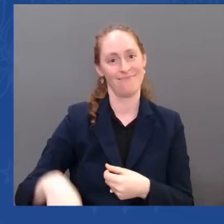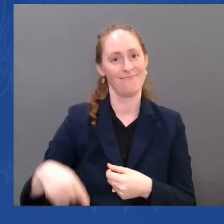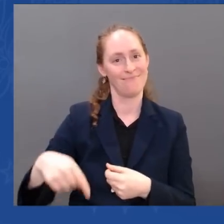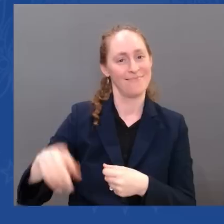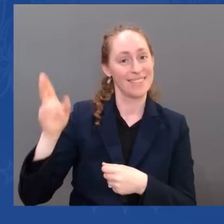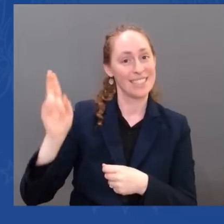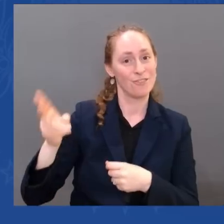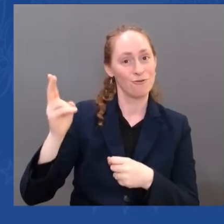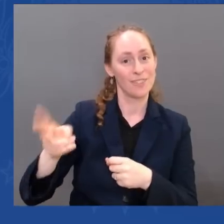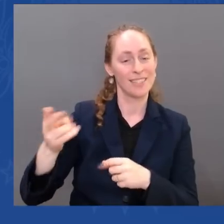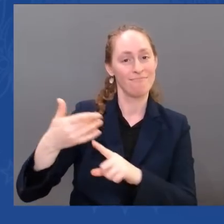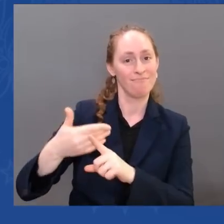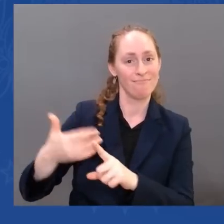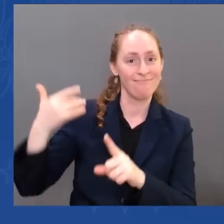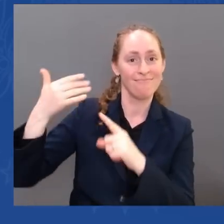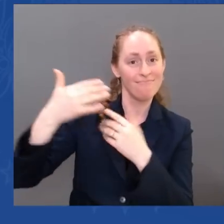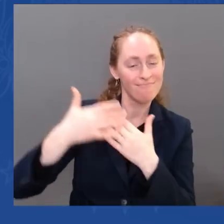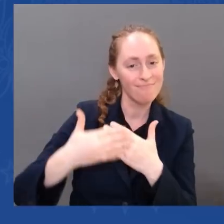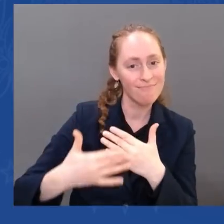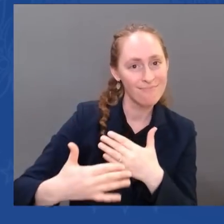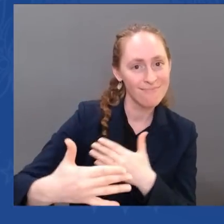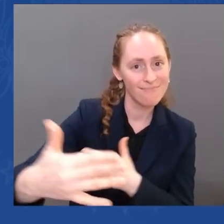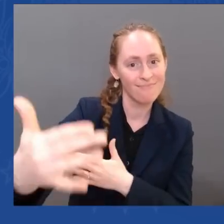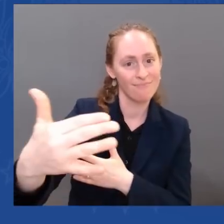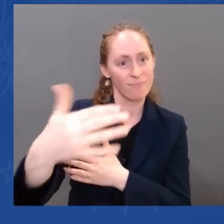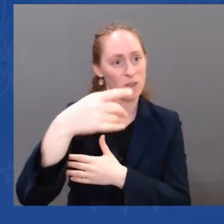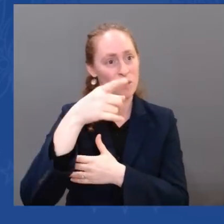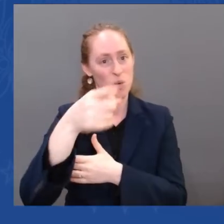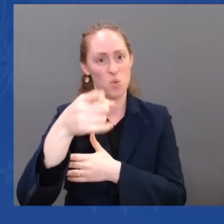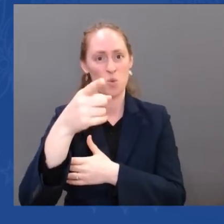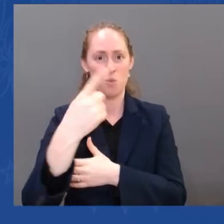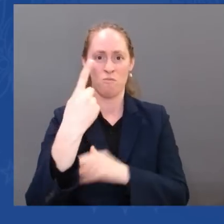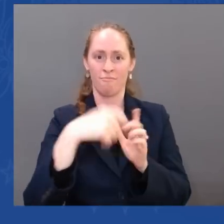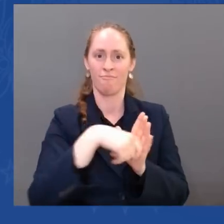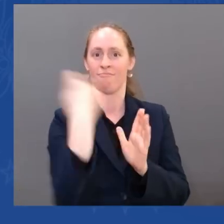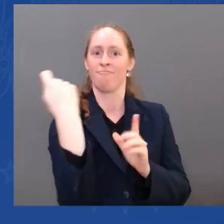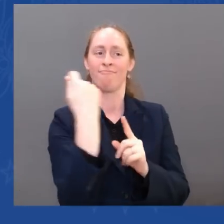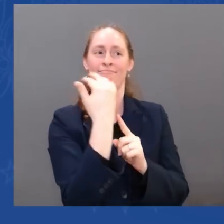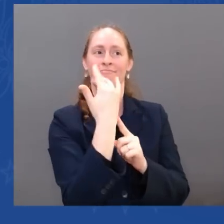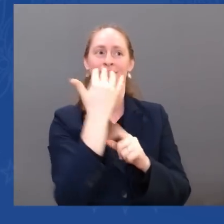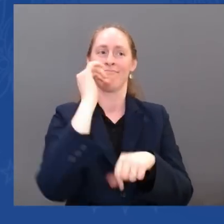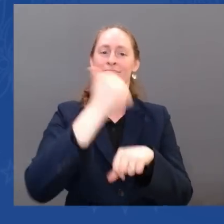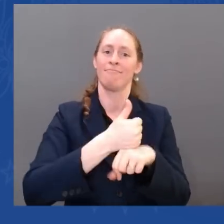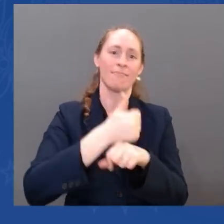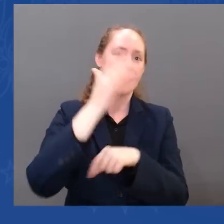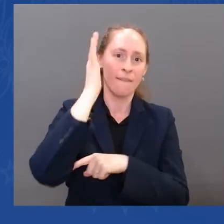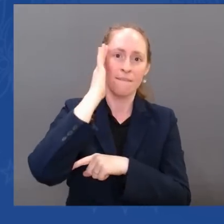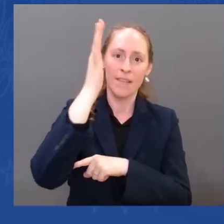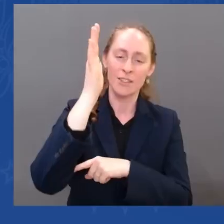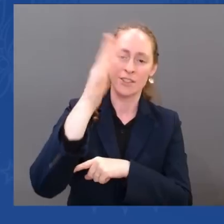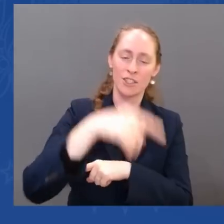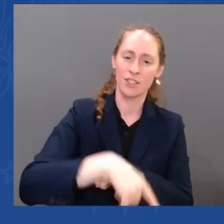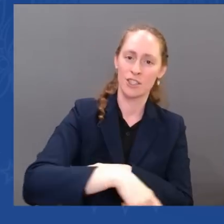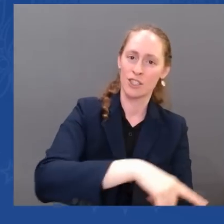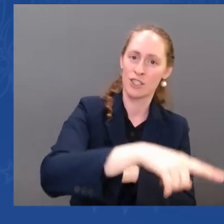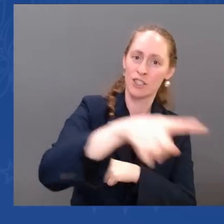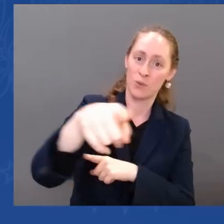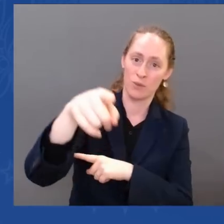And the trees you plant will continue to cover our world. So thank you very much.